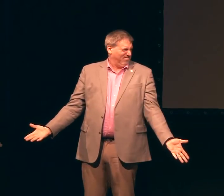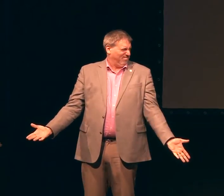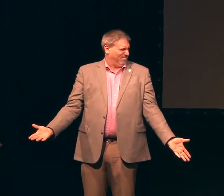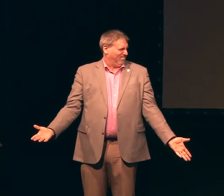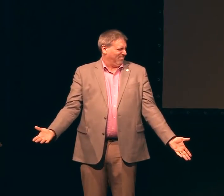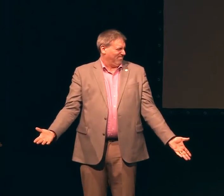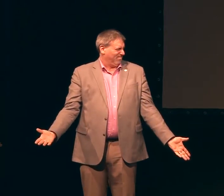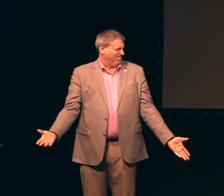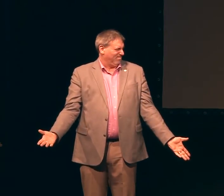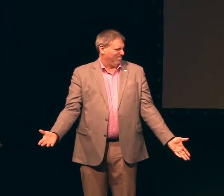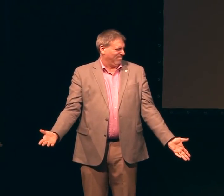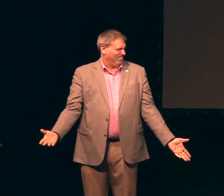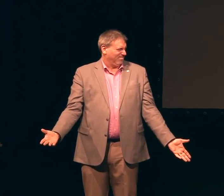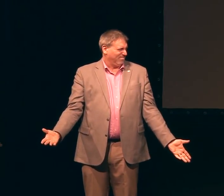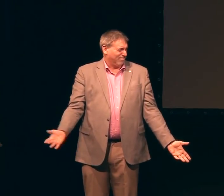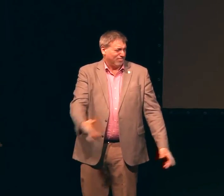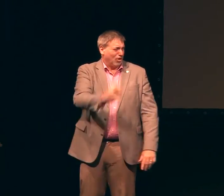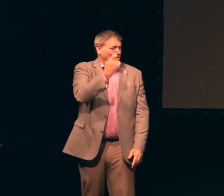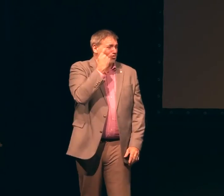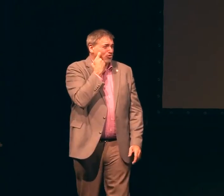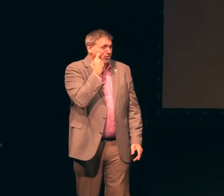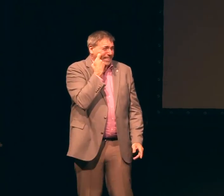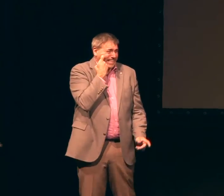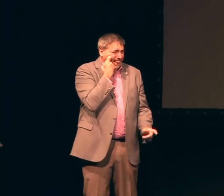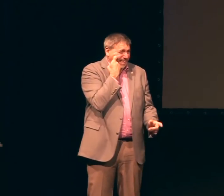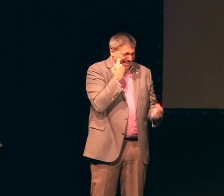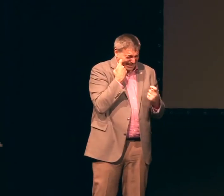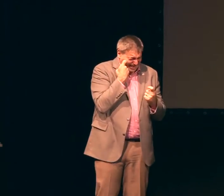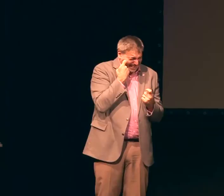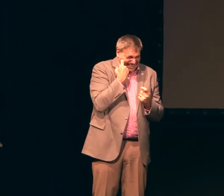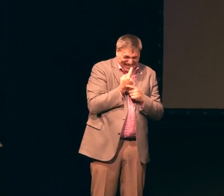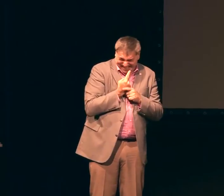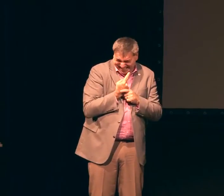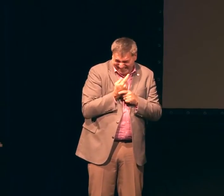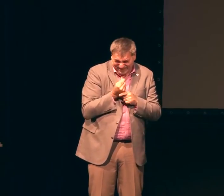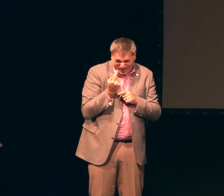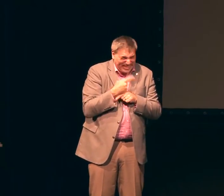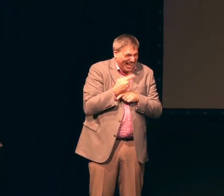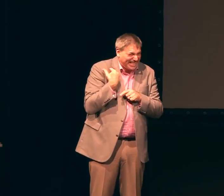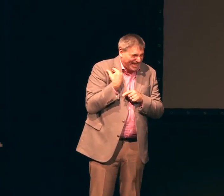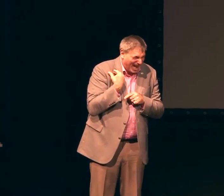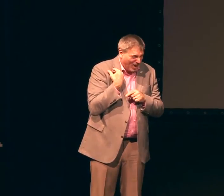is discriminate against you. Recently, a few